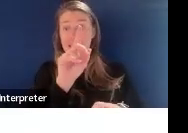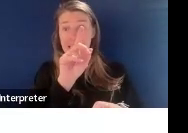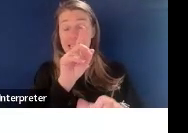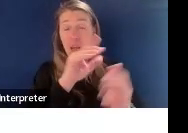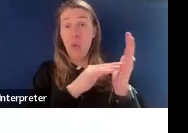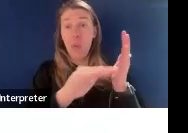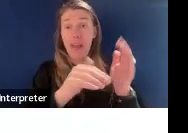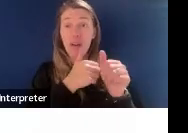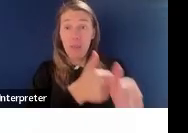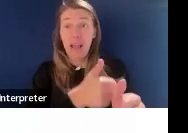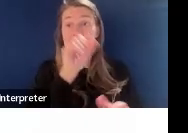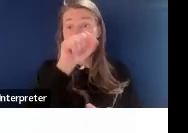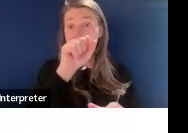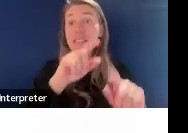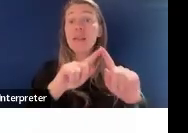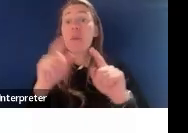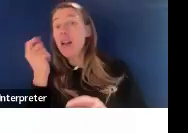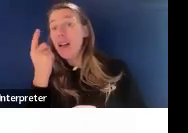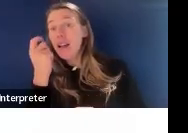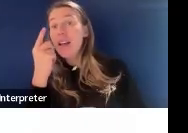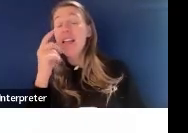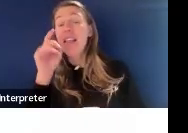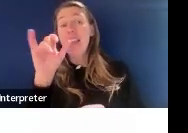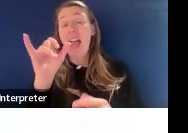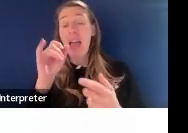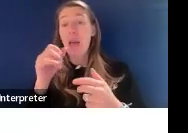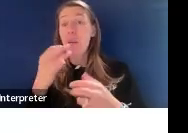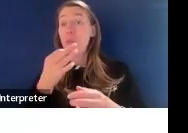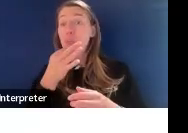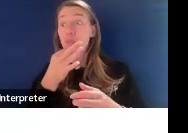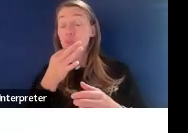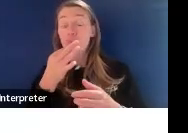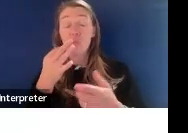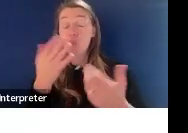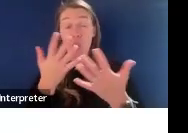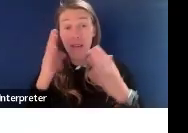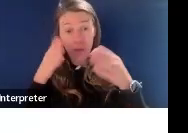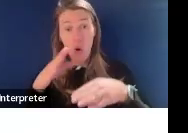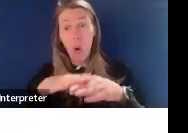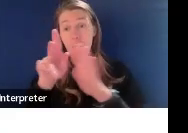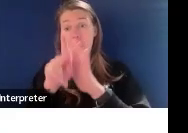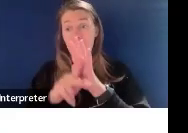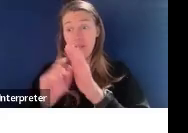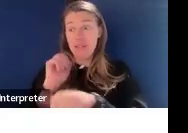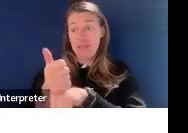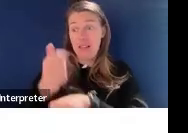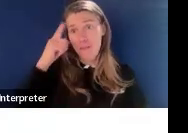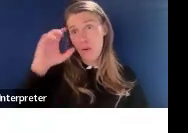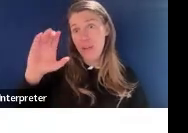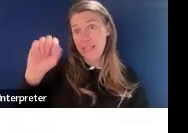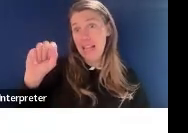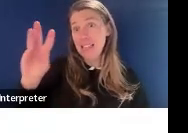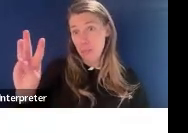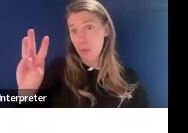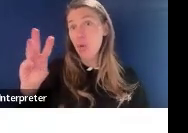But right now the, the key priority is making sure these, this policy is in place for the CSW so that the waiver application can be